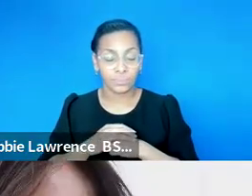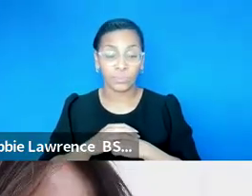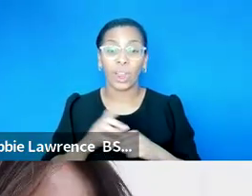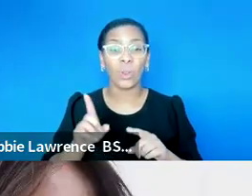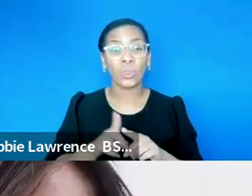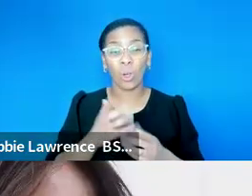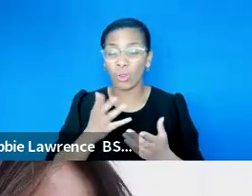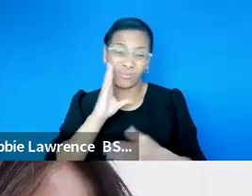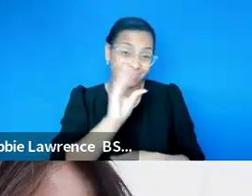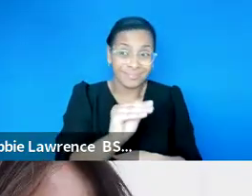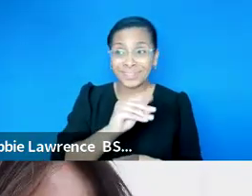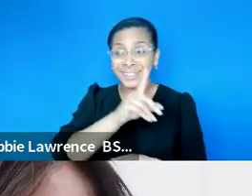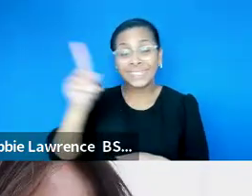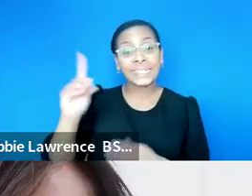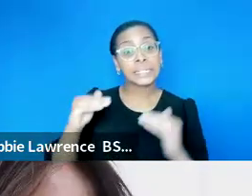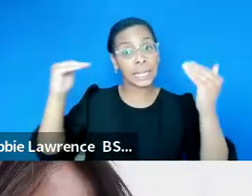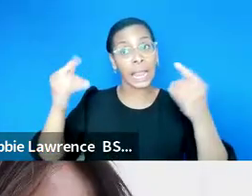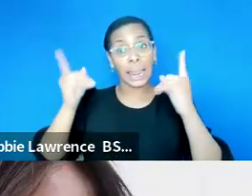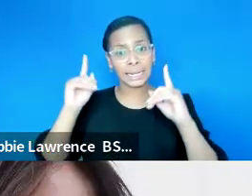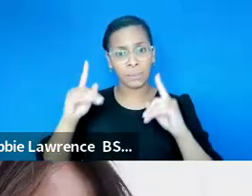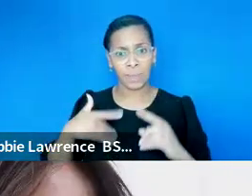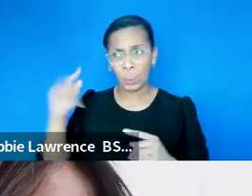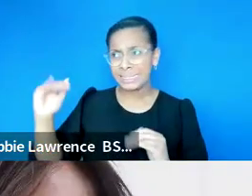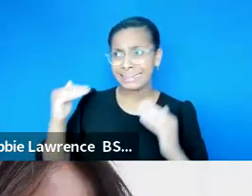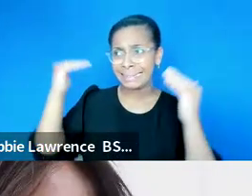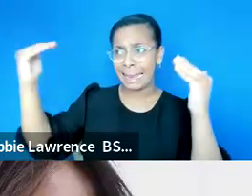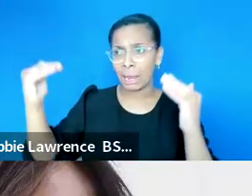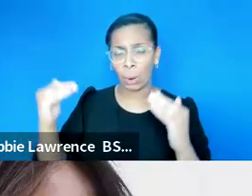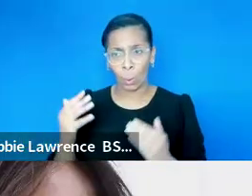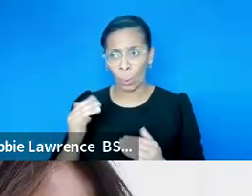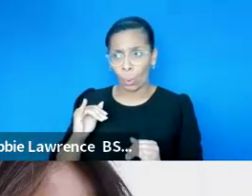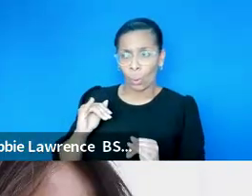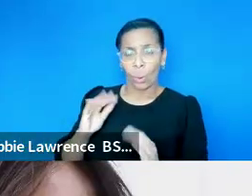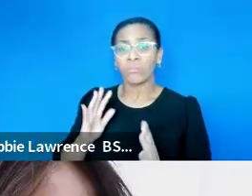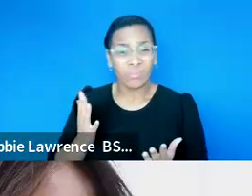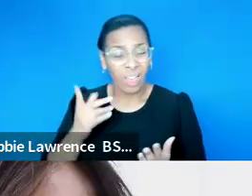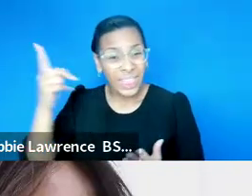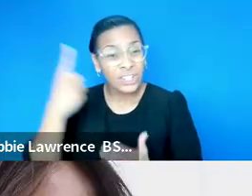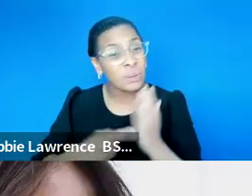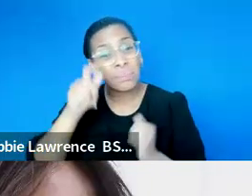senior leaders are just people with the same motivations and objectives as the rest of us.